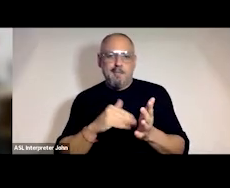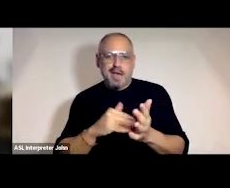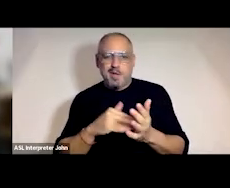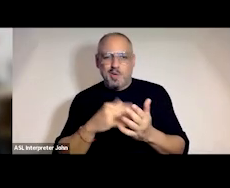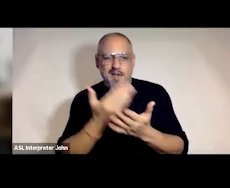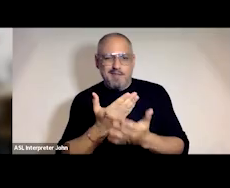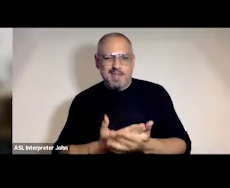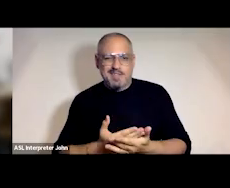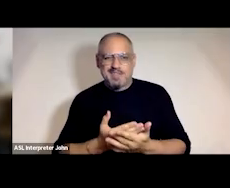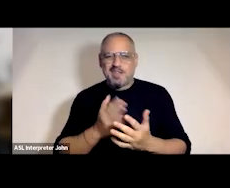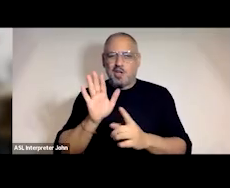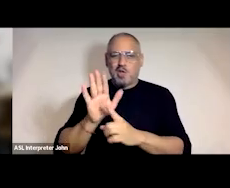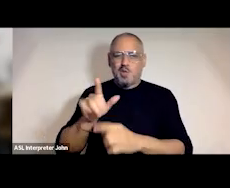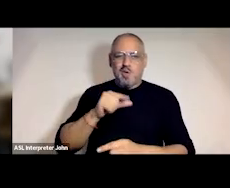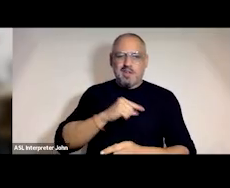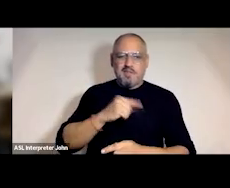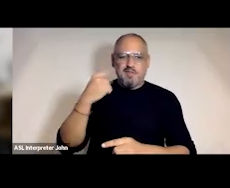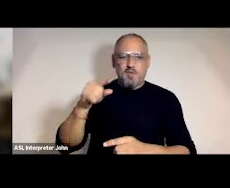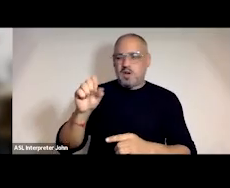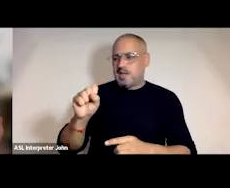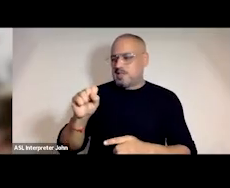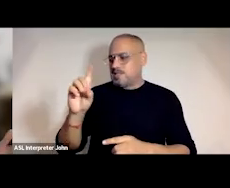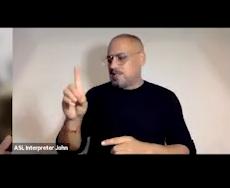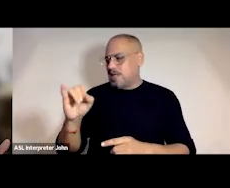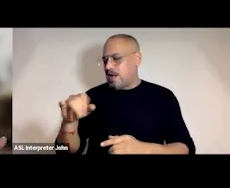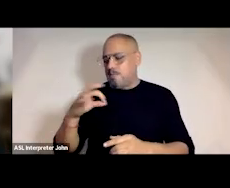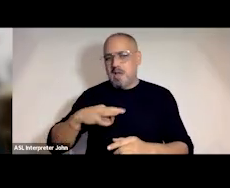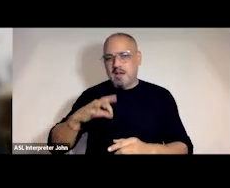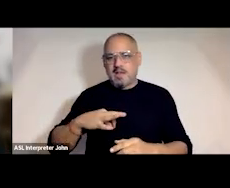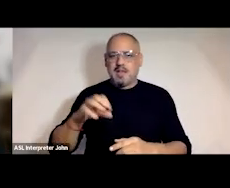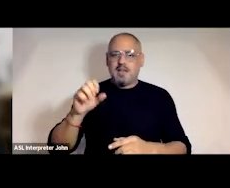about your eligibility for SSDI benefits, the SSA-16.